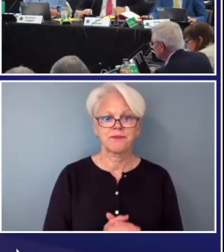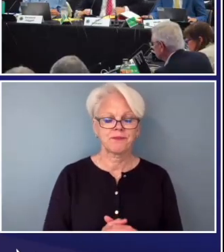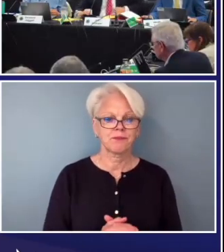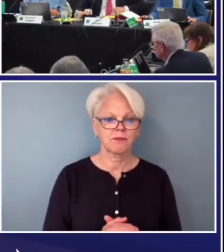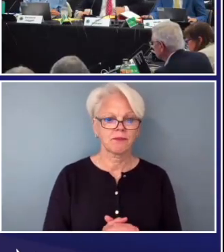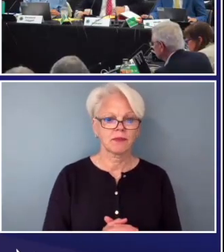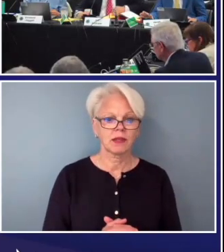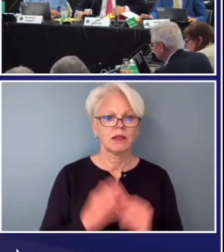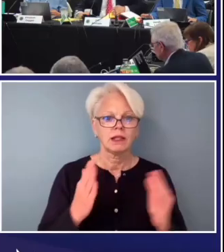Can we go to the next change, please?